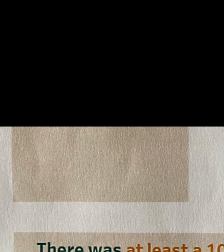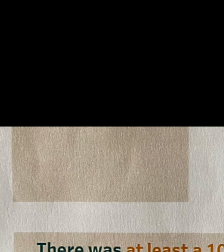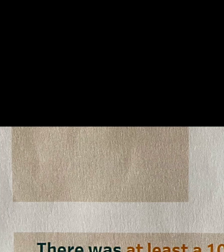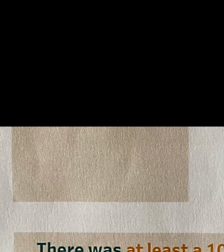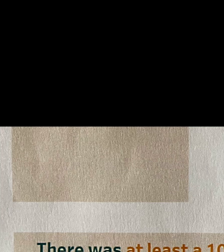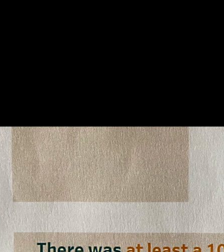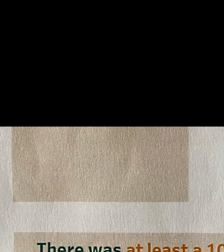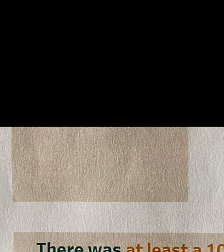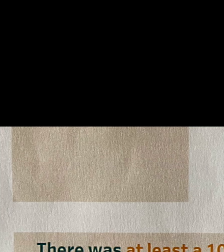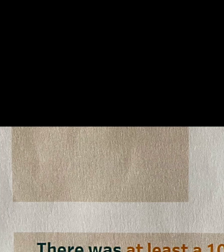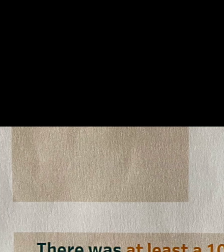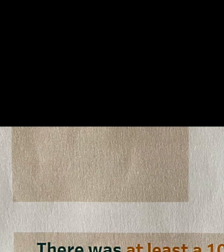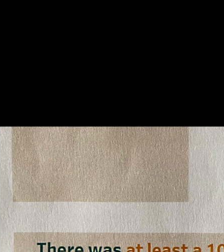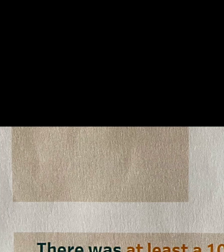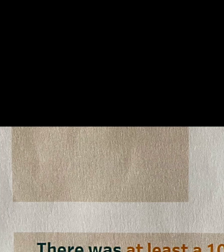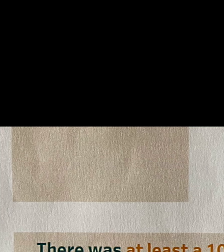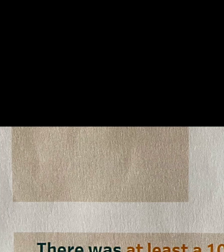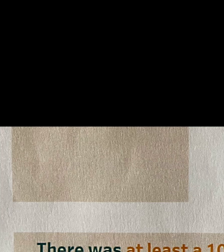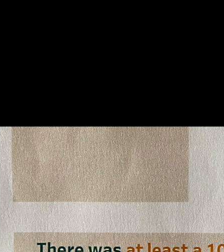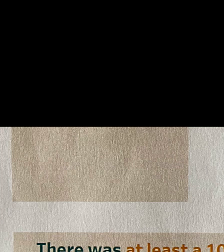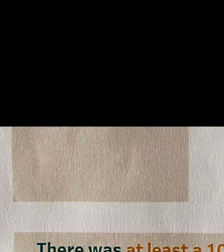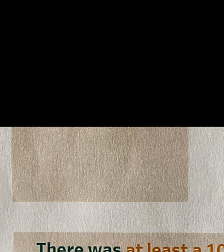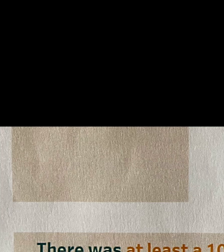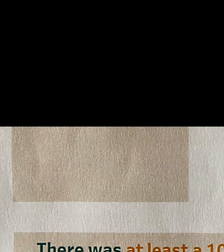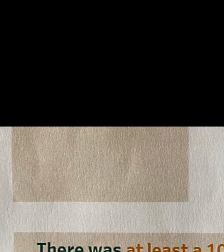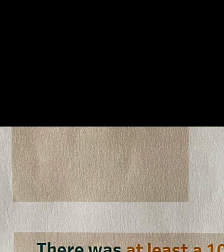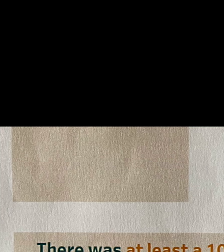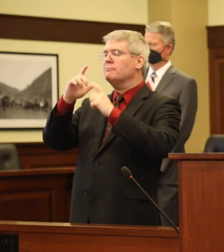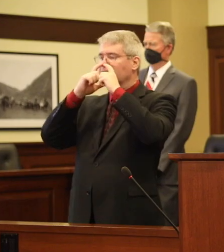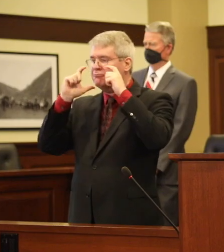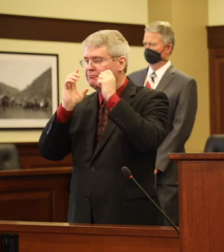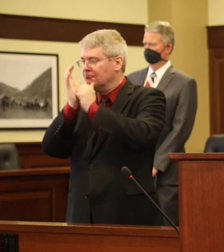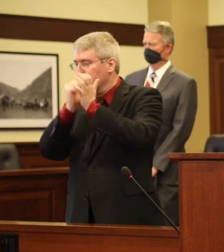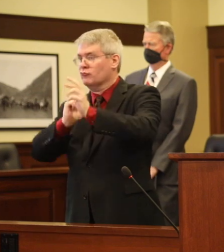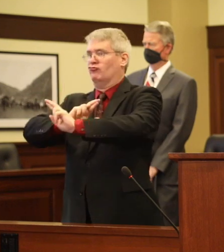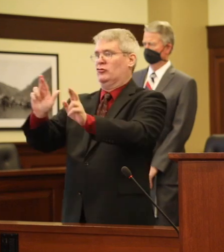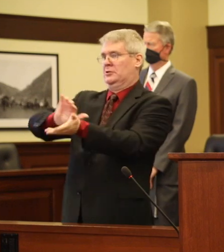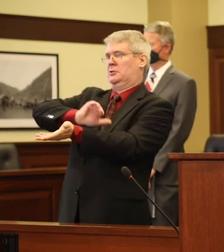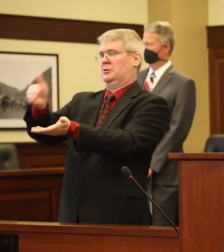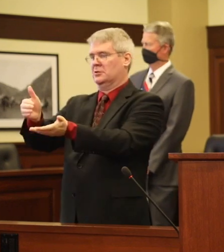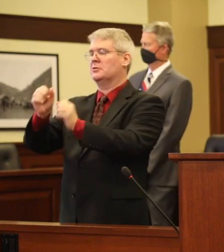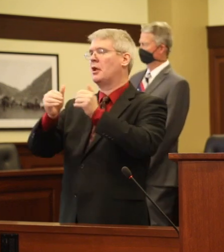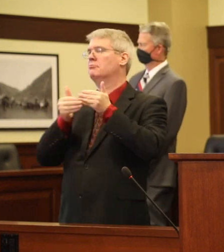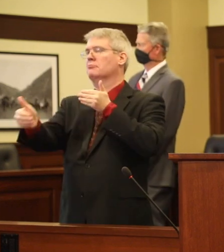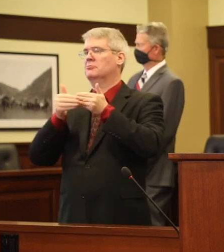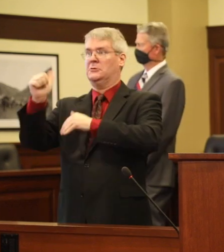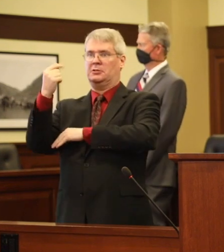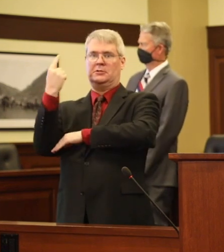those hospital workers as of our latest snapshot on June 9th. Lastly, I'll talk about our healthcare workers.